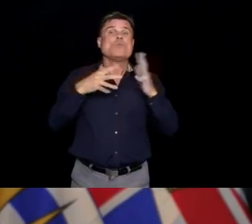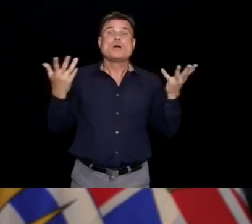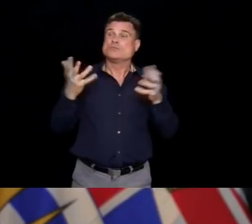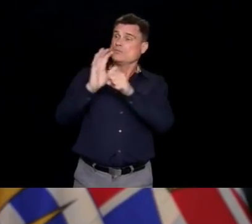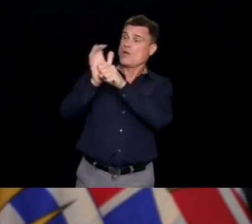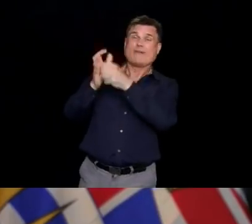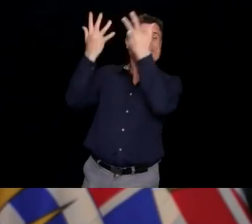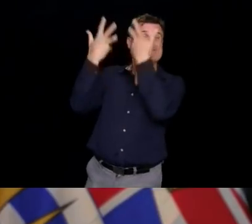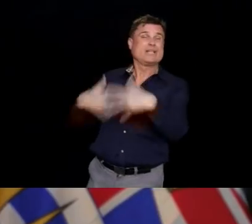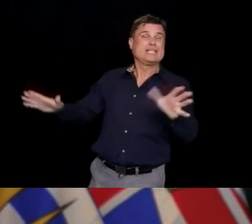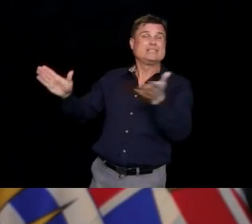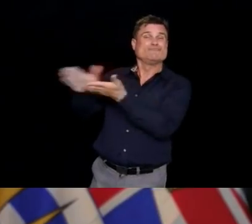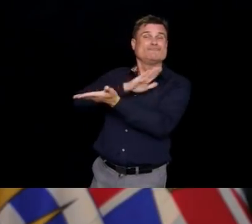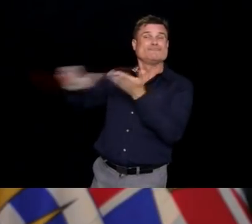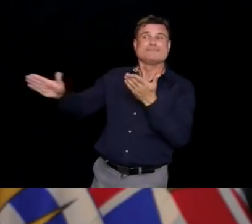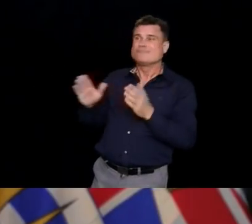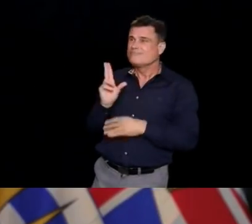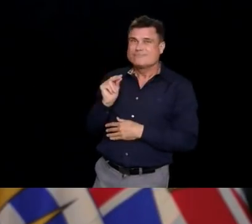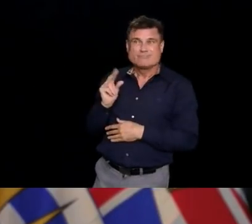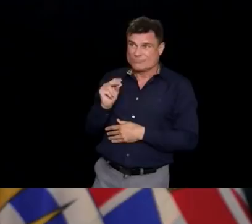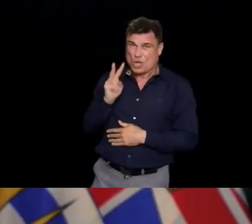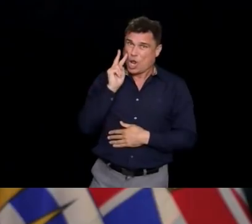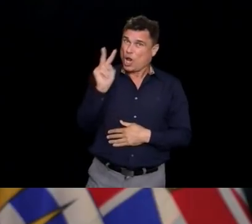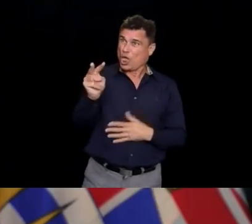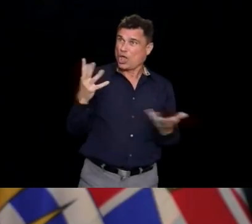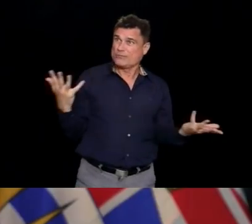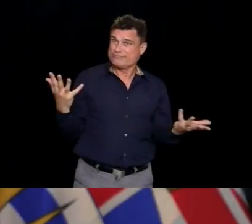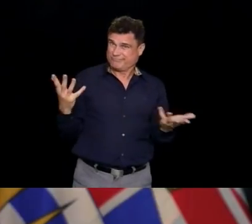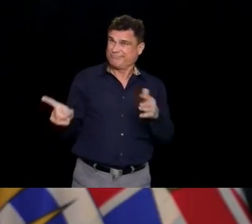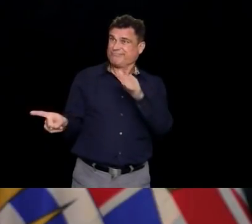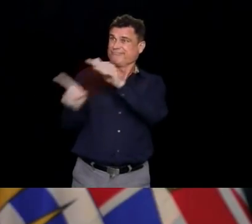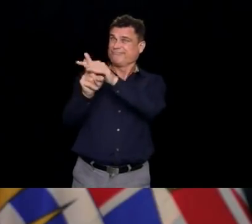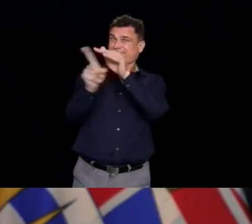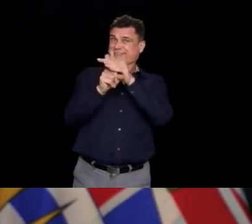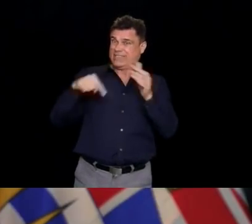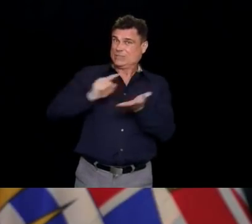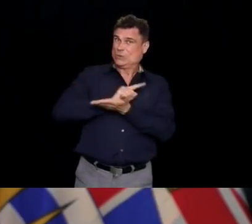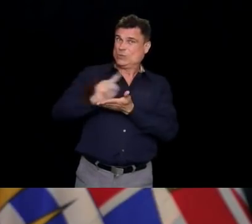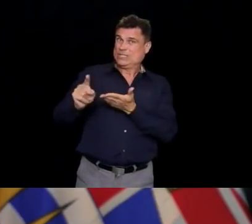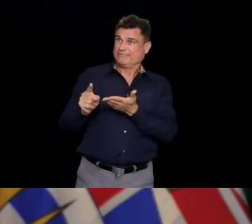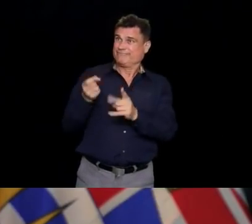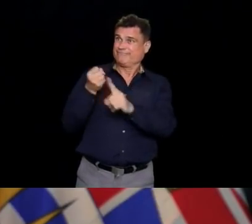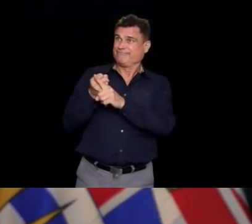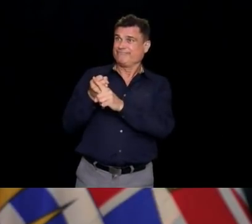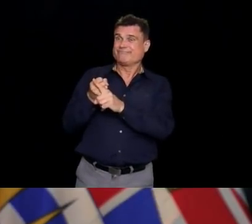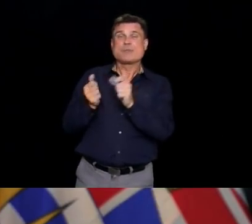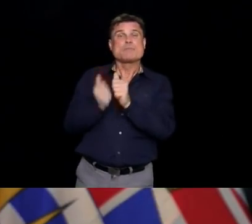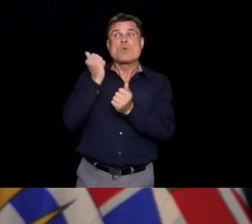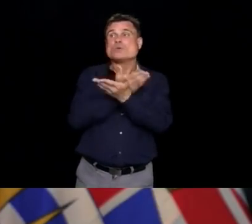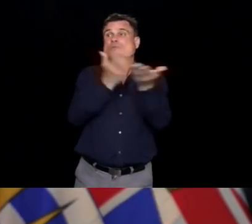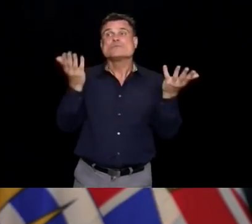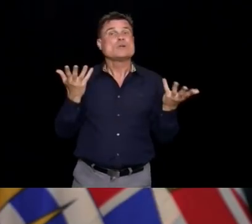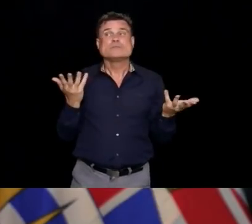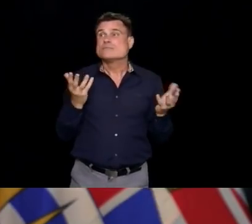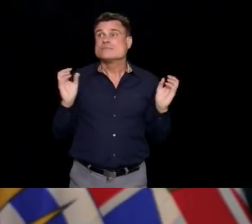to play to keep ourselves safe and keep each other safe. Because we have an opening, it doesn't mean that this is over.